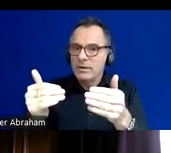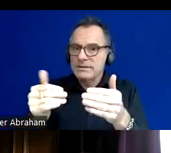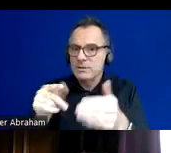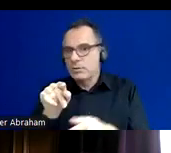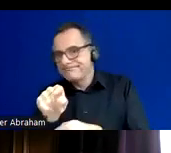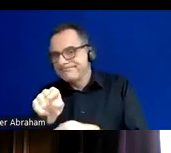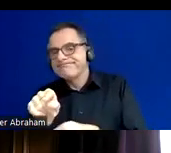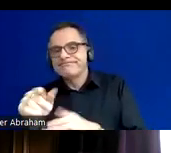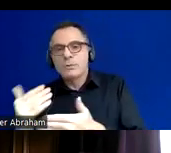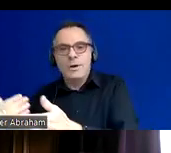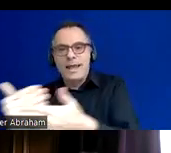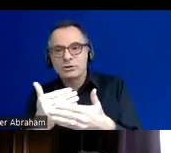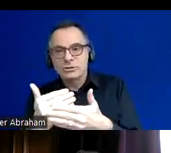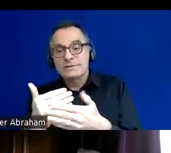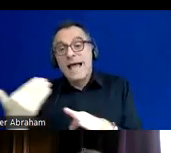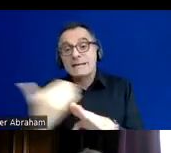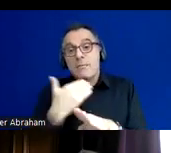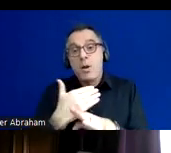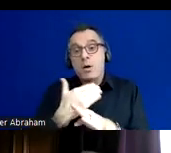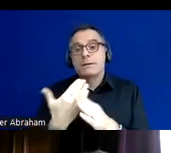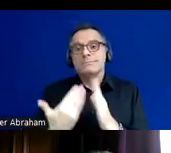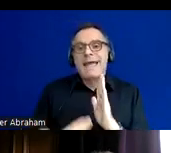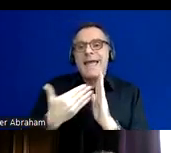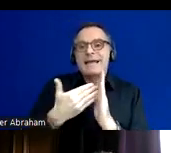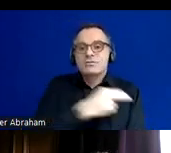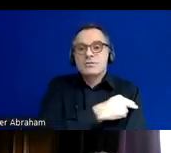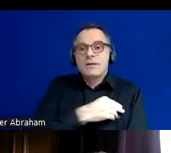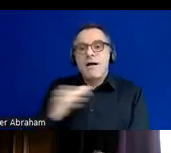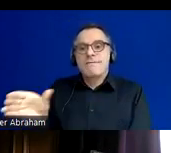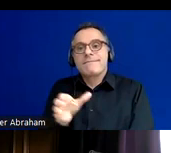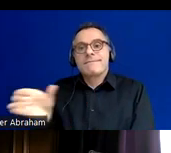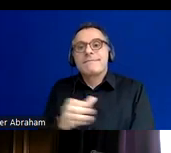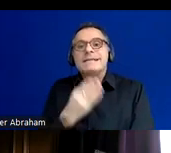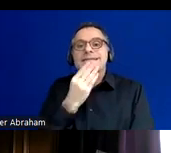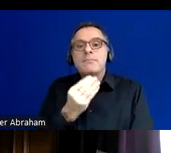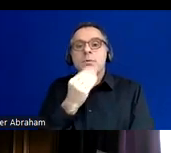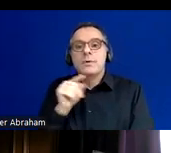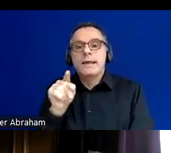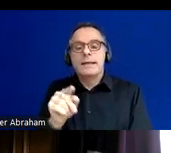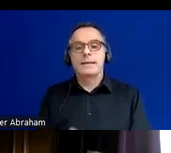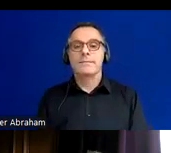employ extra staff to help with that, for certain periods of time. So two projects that were lead,